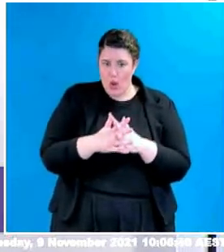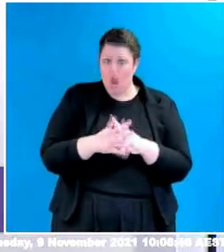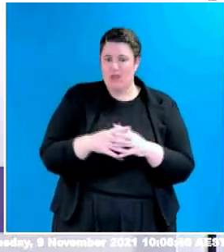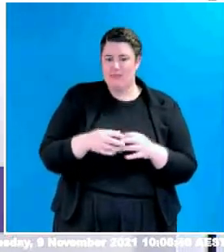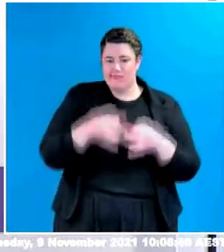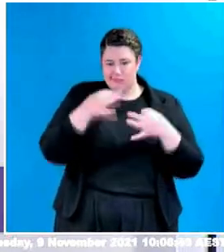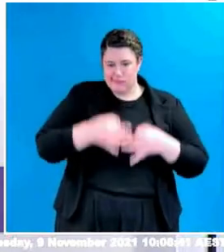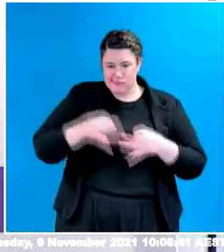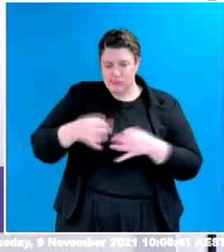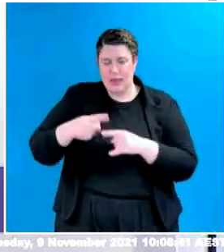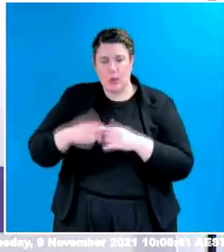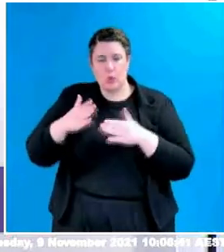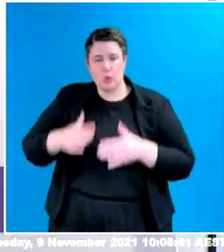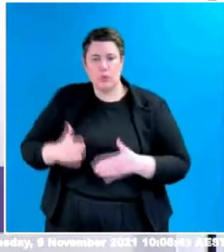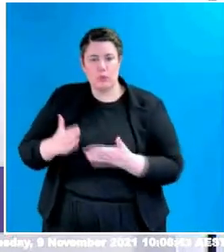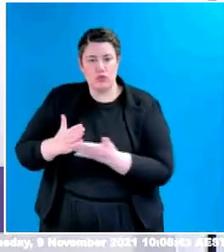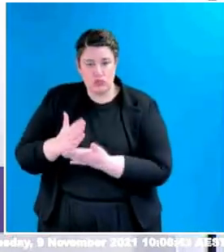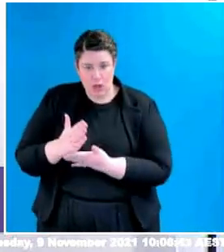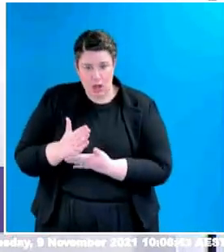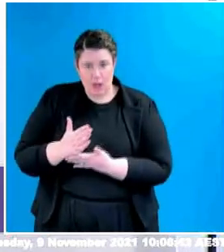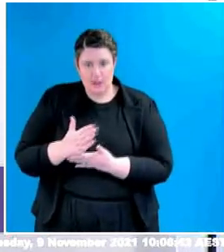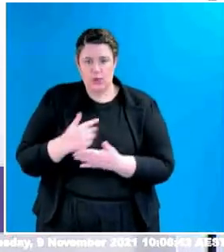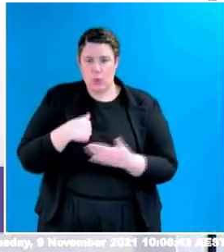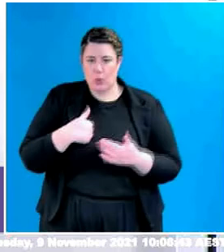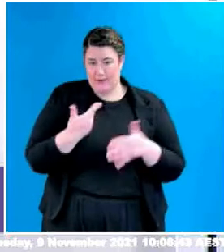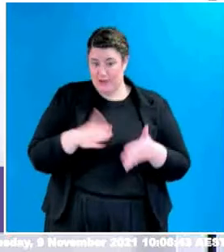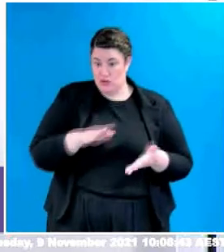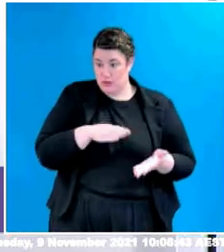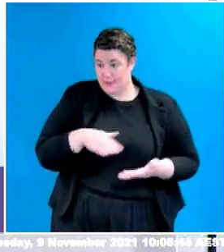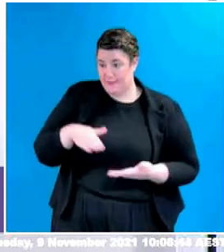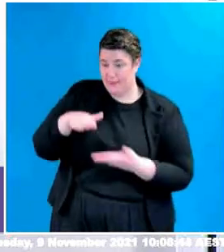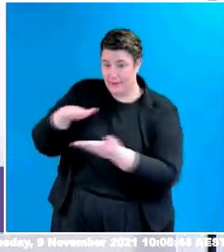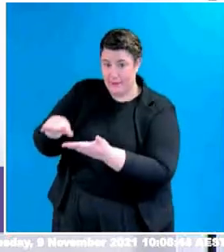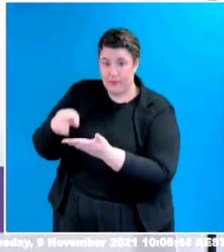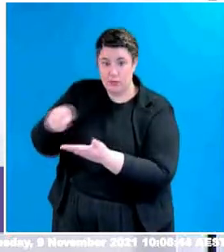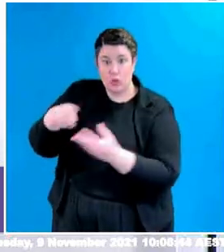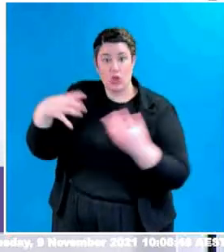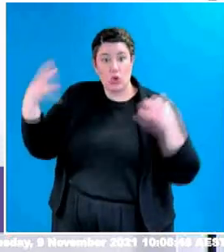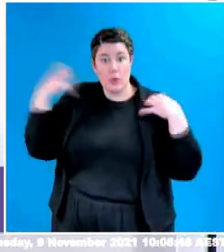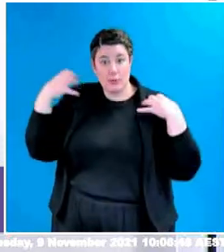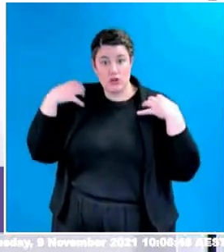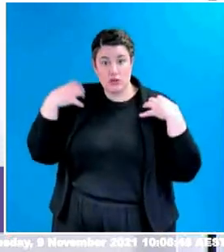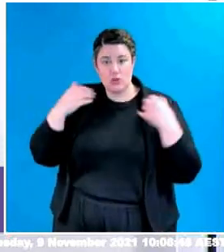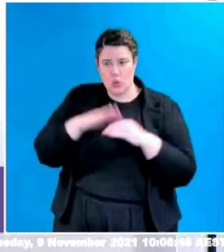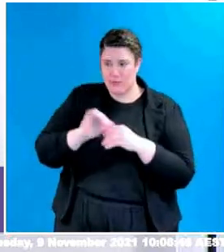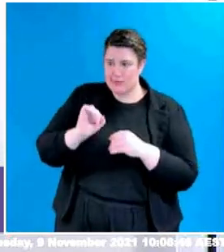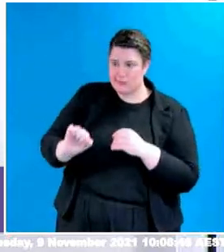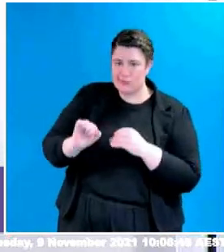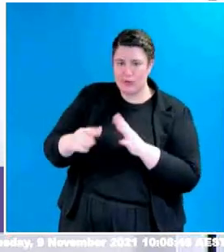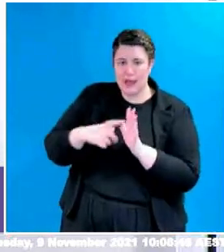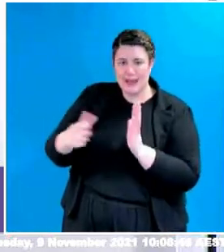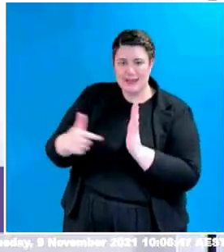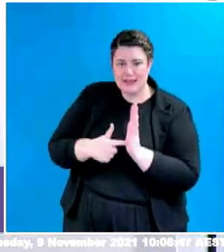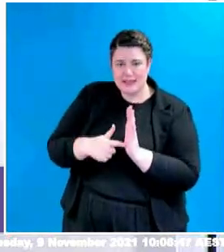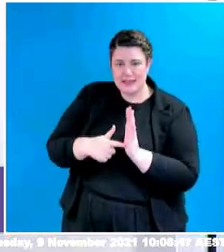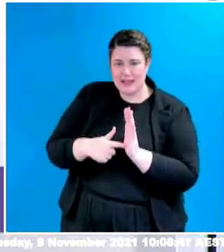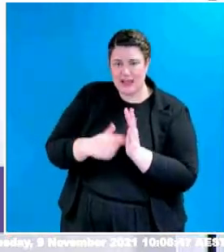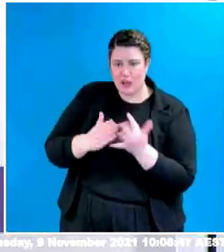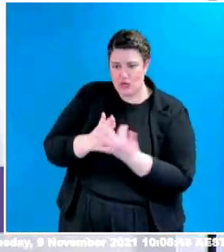We have supplied for the Commissioners your chapter on the experience of the ACT parliamentary scrutiny.